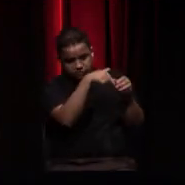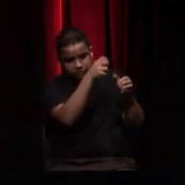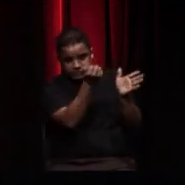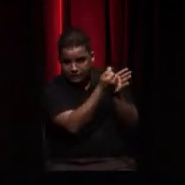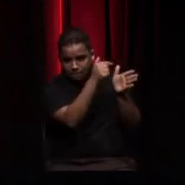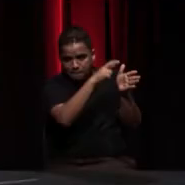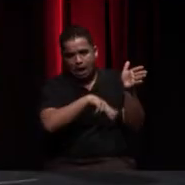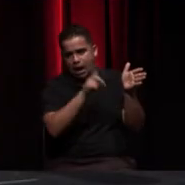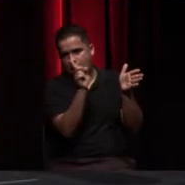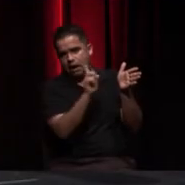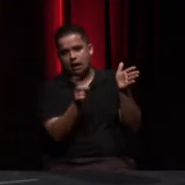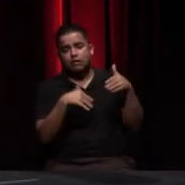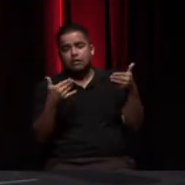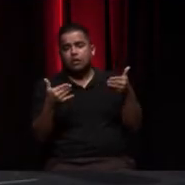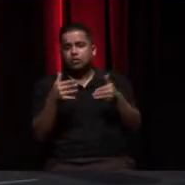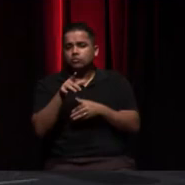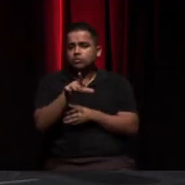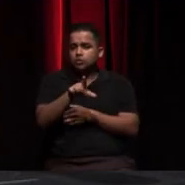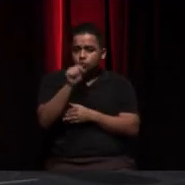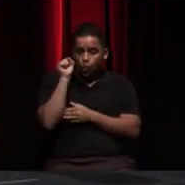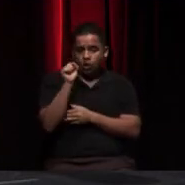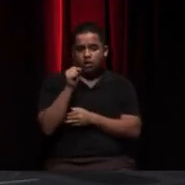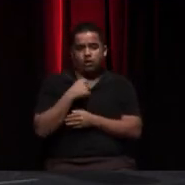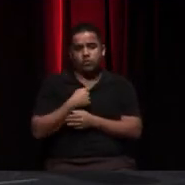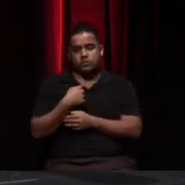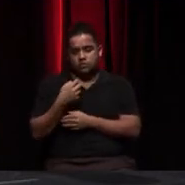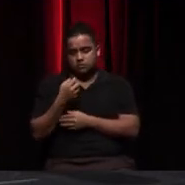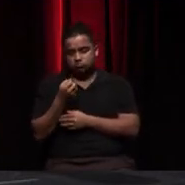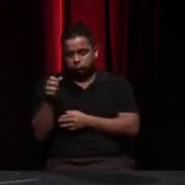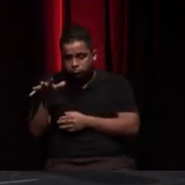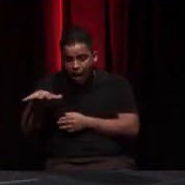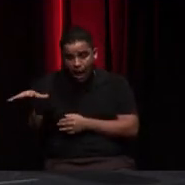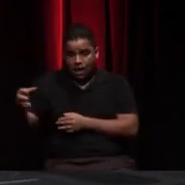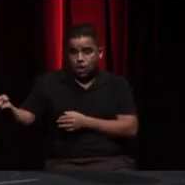So we decided that the new area Folha was about to create